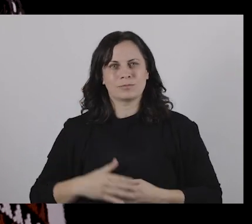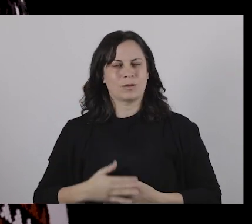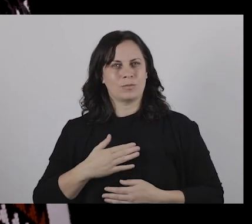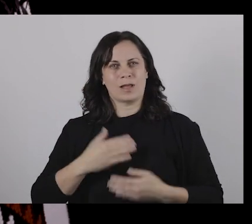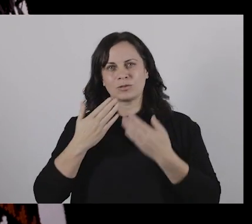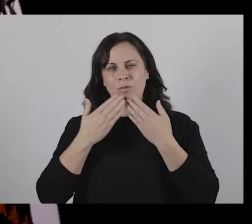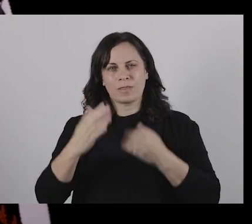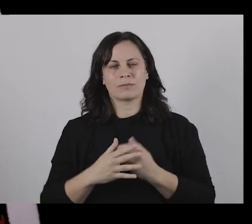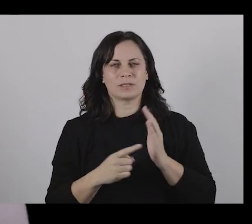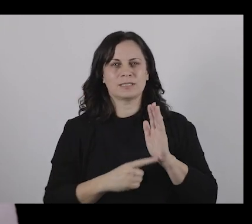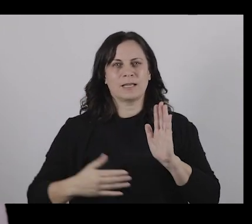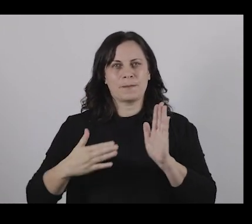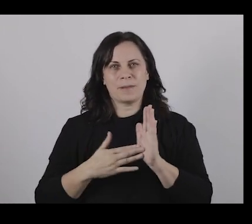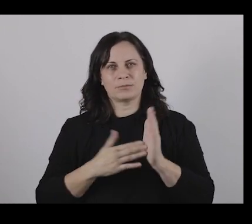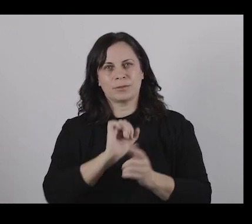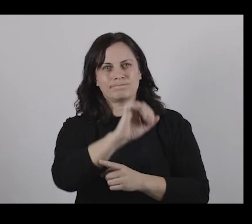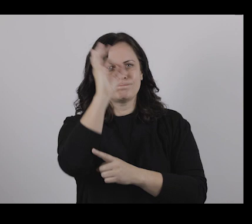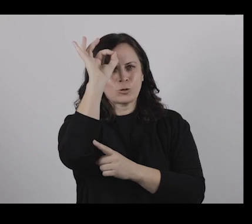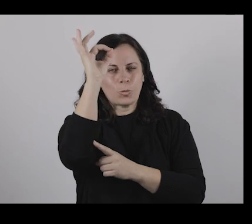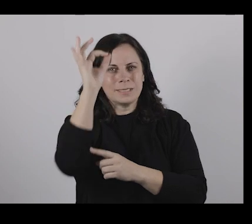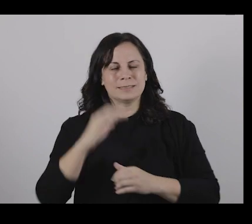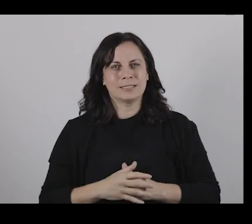Te Matatini and its committee and board.